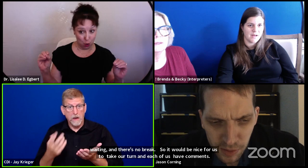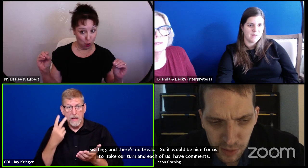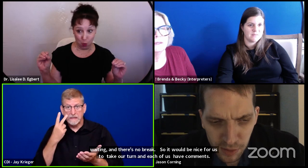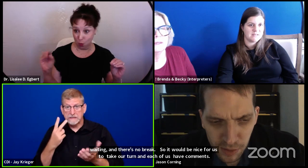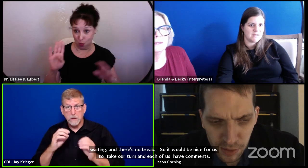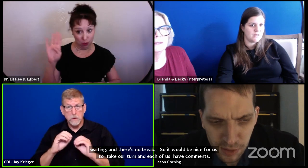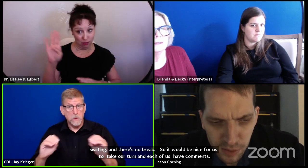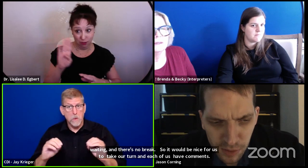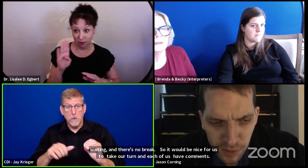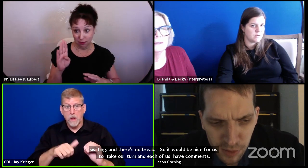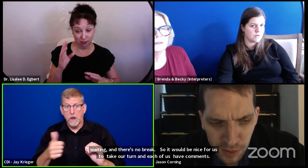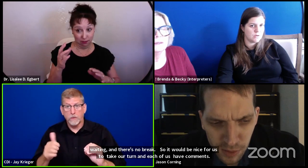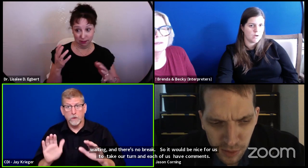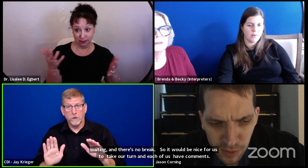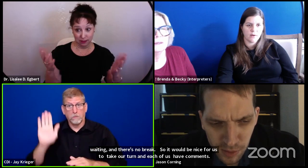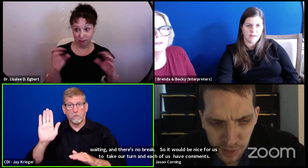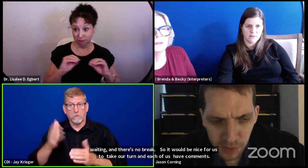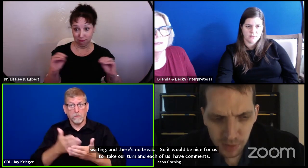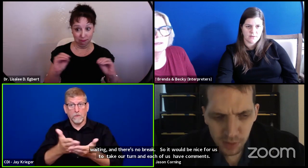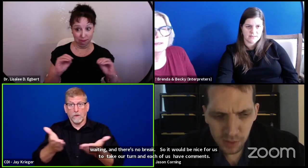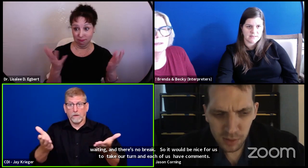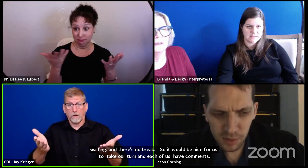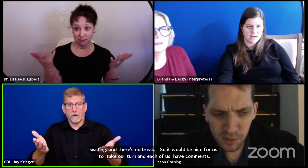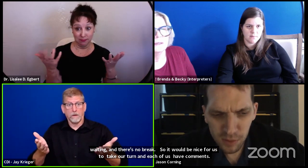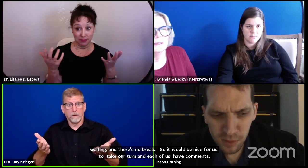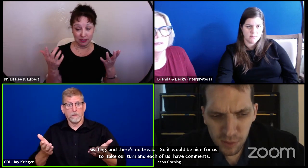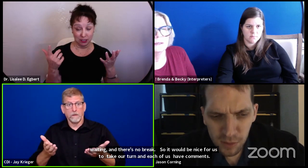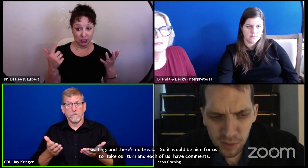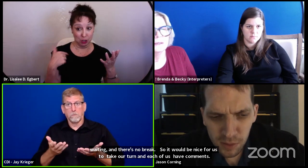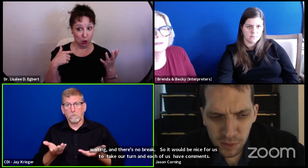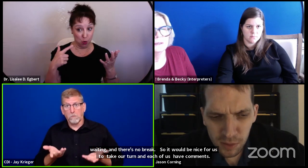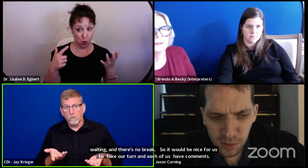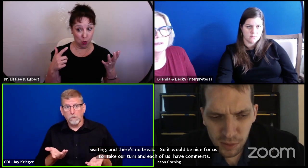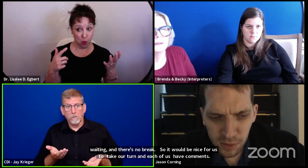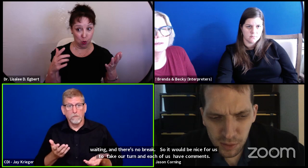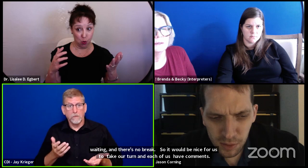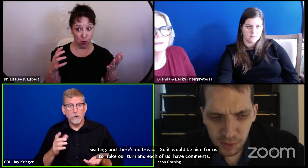I am seeing no other hands raised at this time.